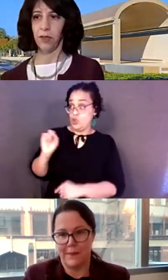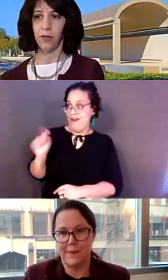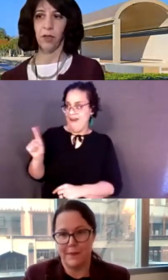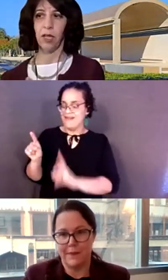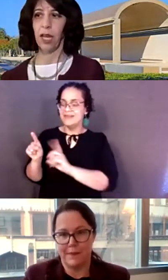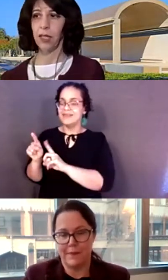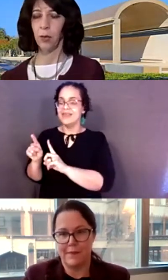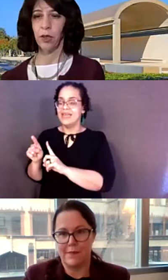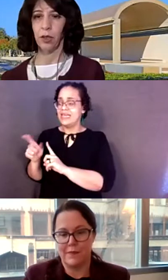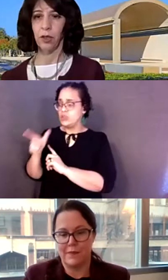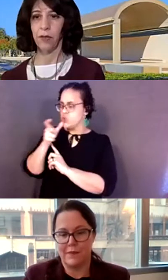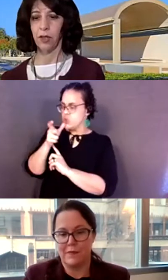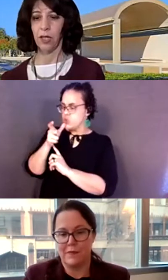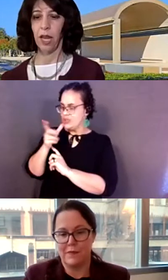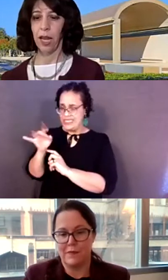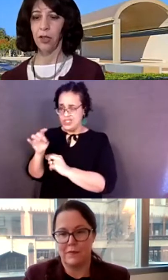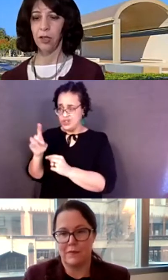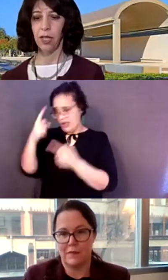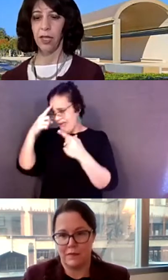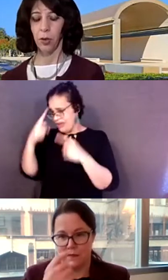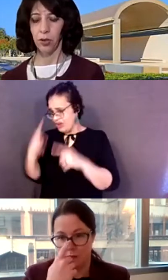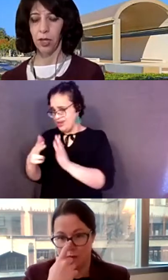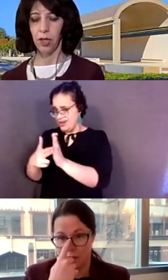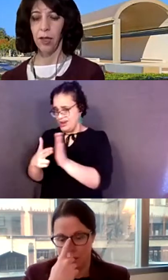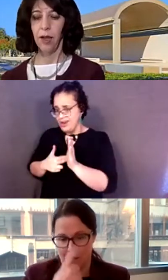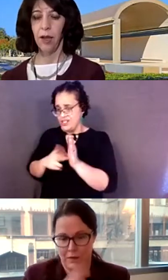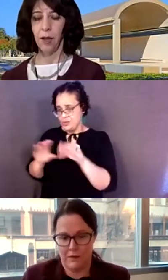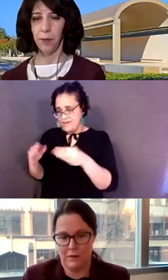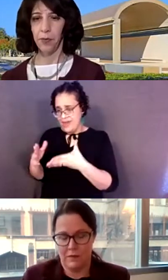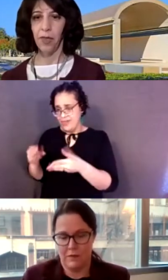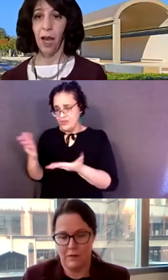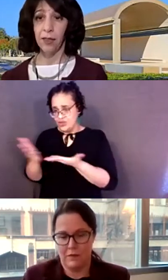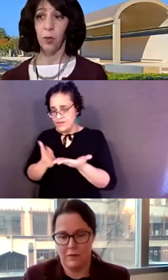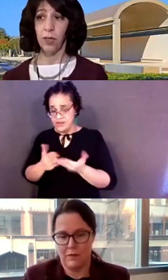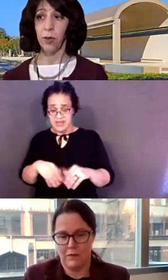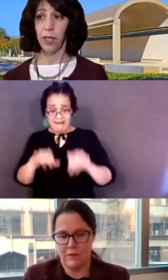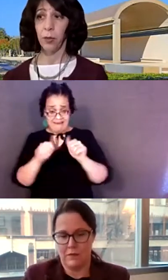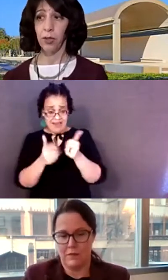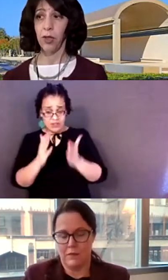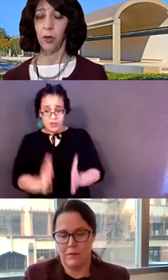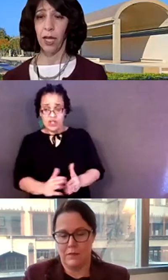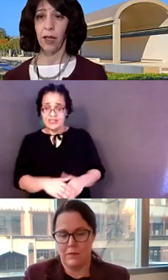there's a caseworker, If there's an agency person,